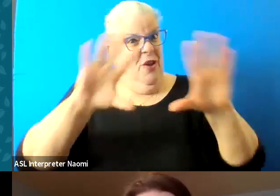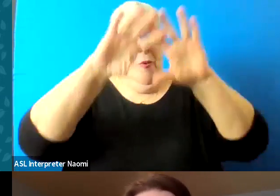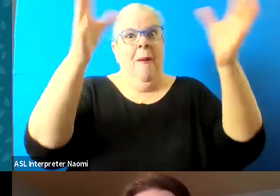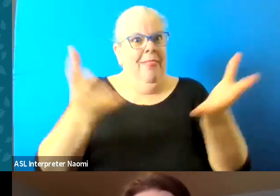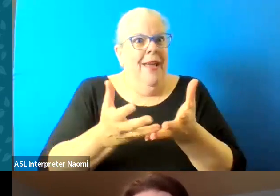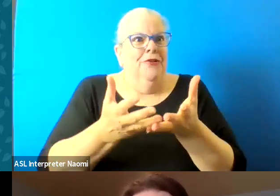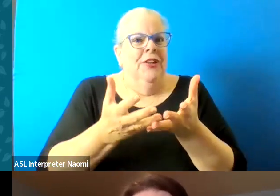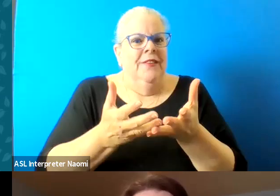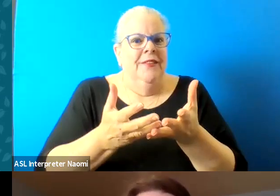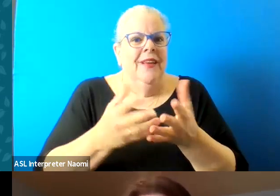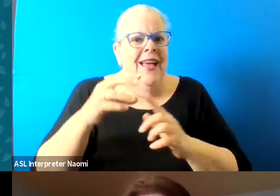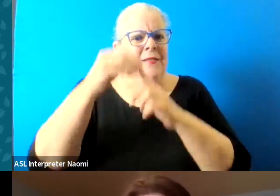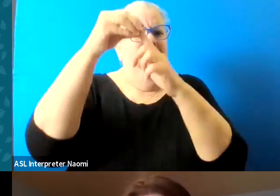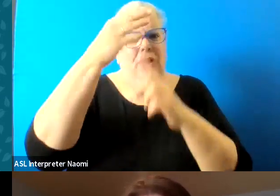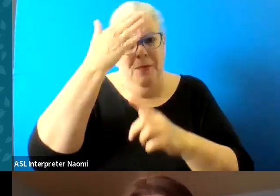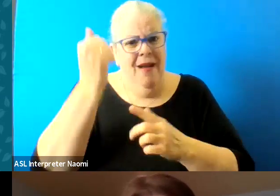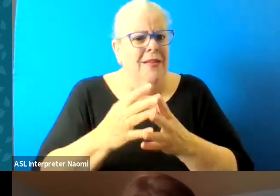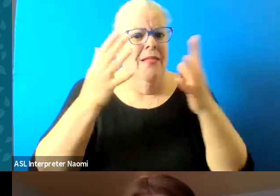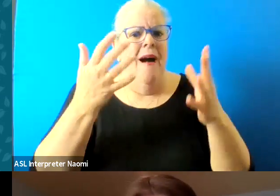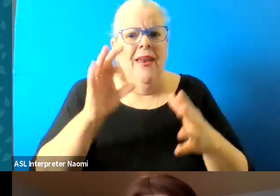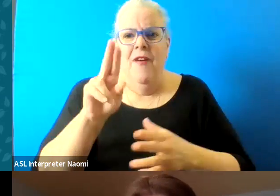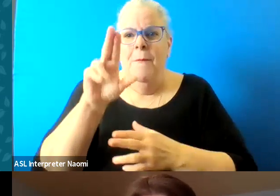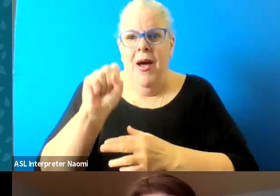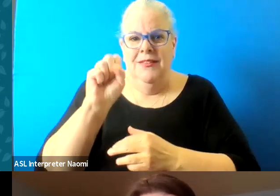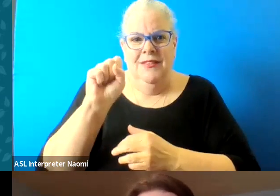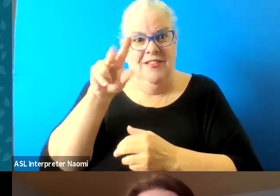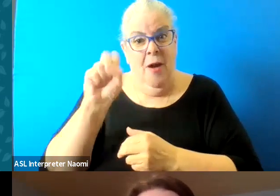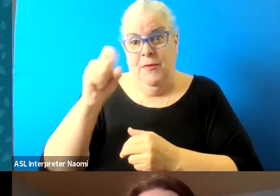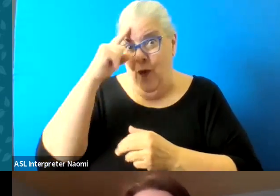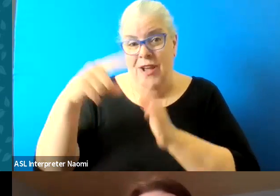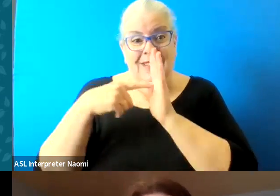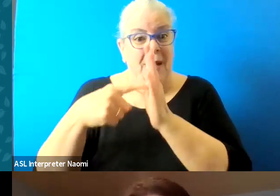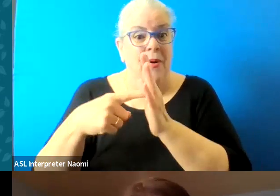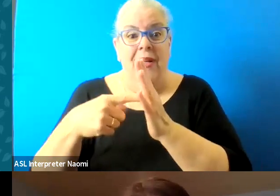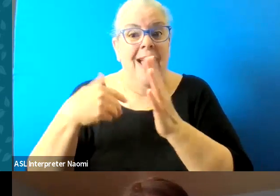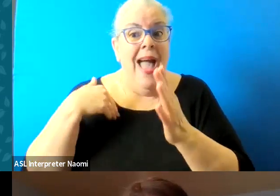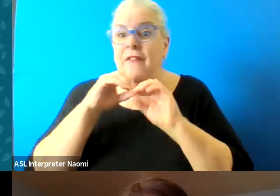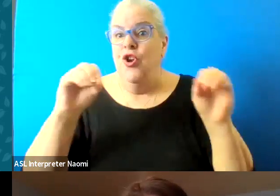Especially because a lot of our bus stops, for example, have no sidewalks attached to them.